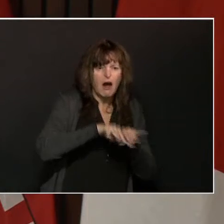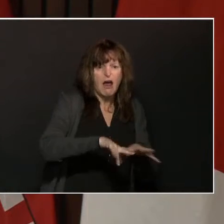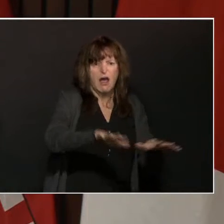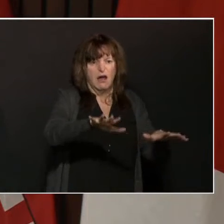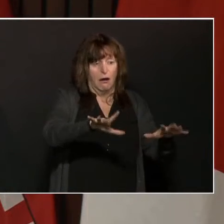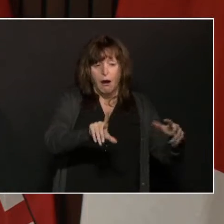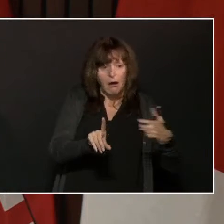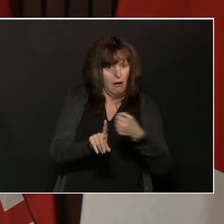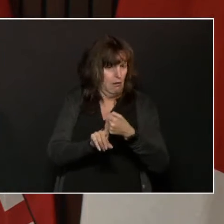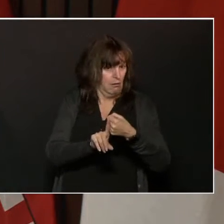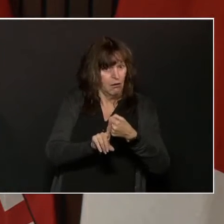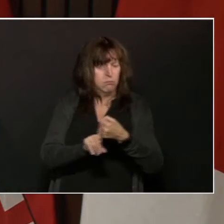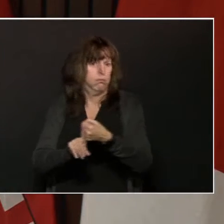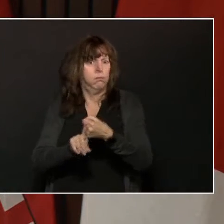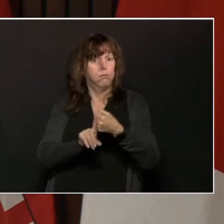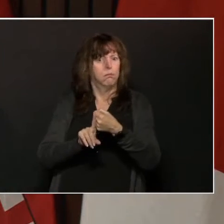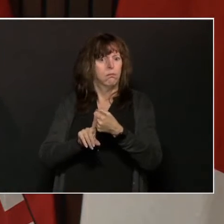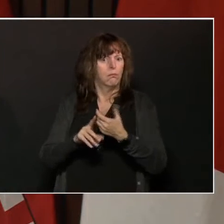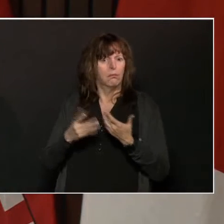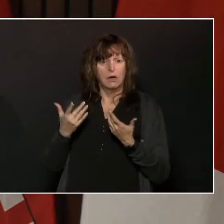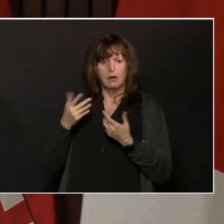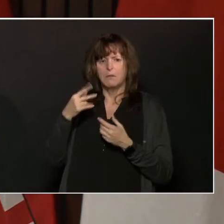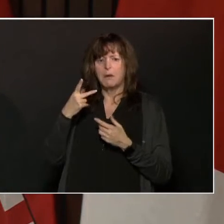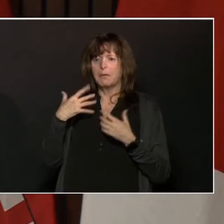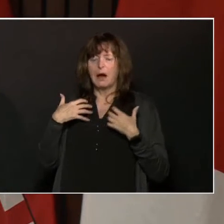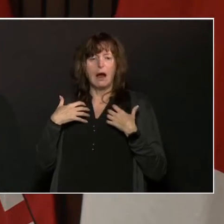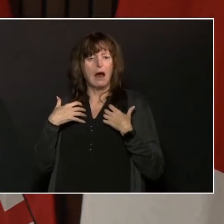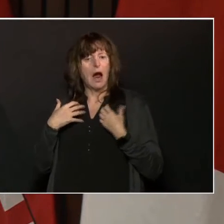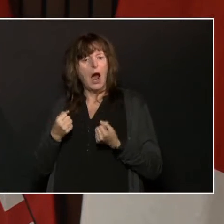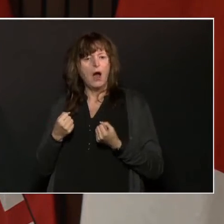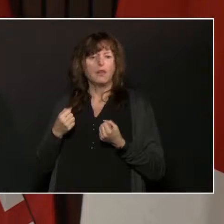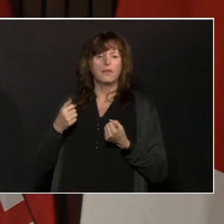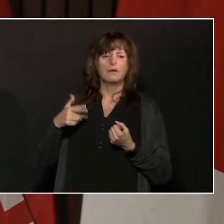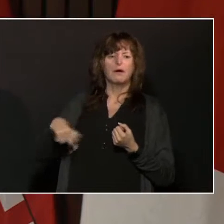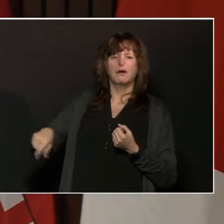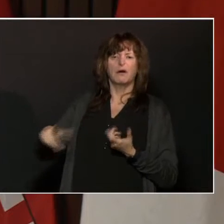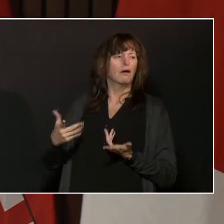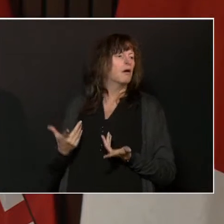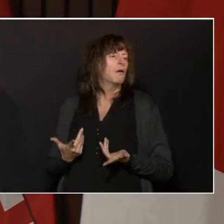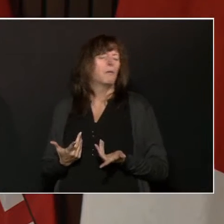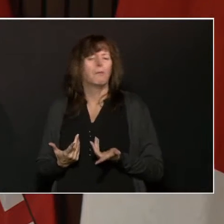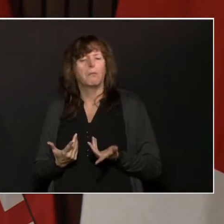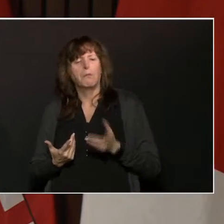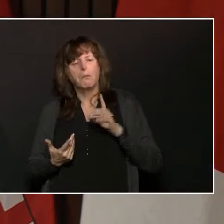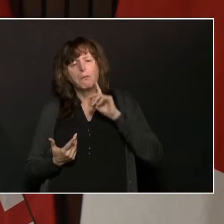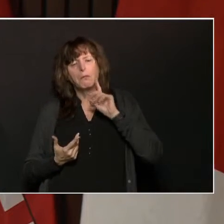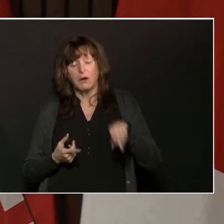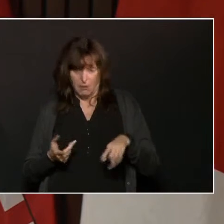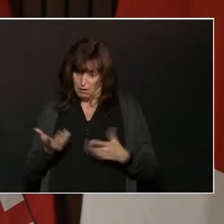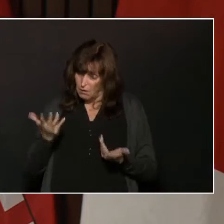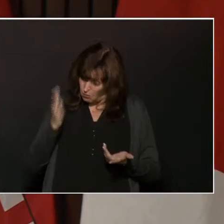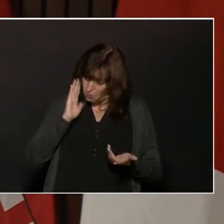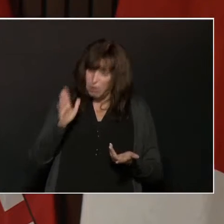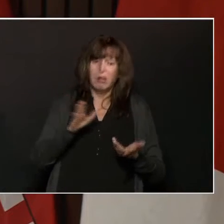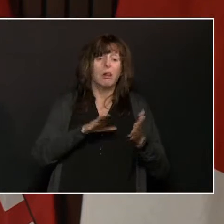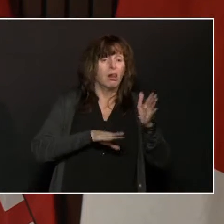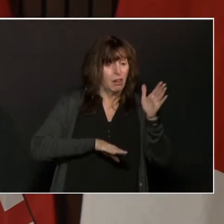TRACKING HIGHER AND HIGHER AS WE LOOK AT THIS WITH LOOK AT THIS WITH THE POTENTIAL THAT LOOK AT THIS WITH THE POTENTIAL THAT IF CASE LOOK AT THIS WITH THE POTENTIAL THAT IF CASE RATES